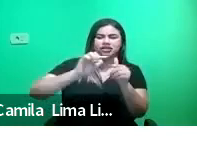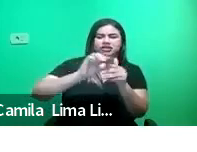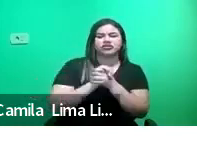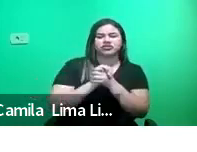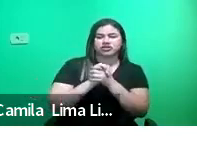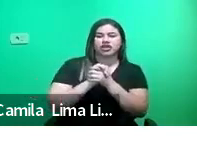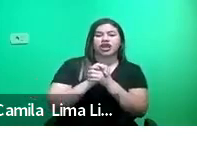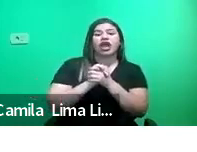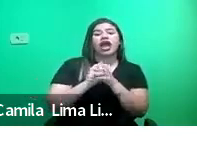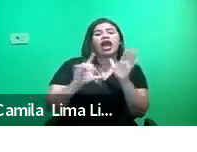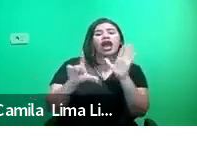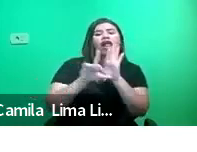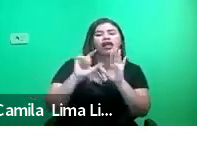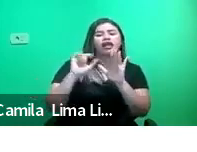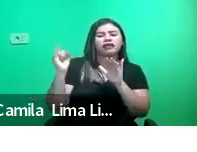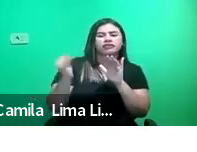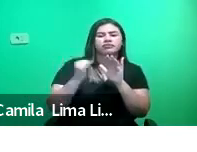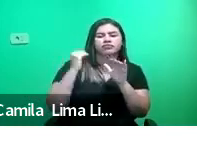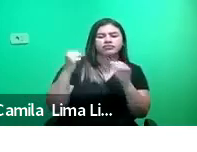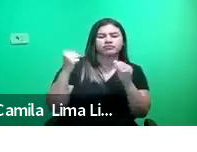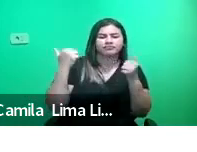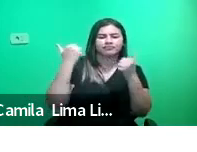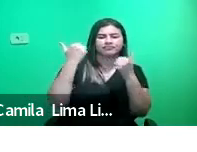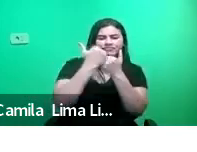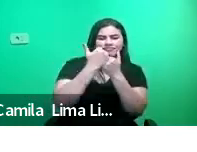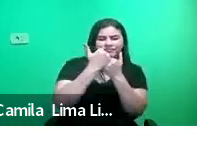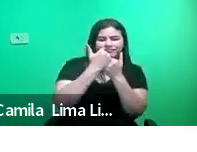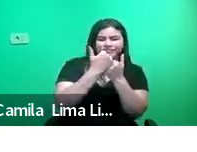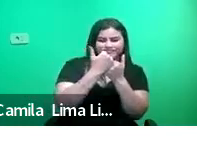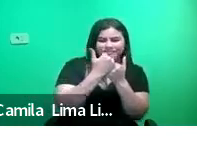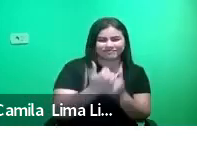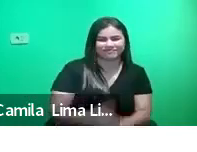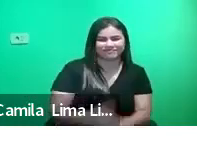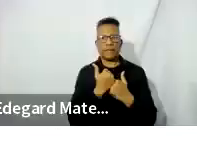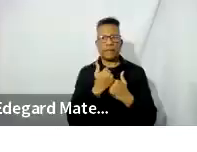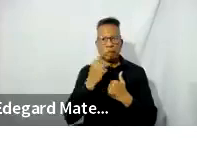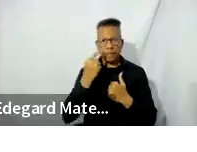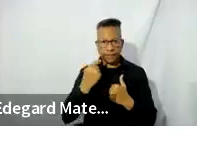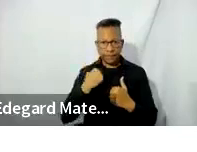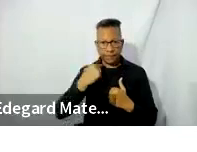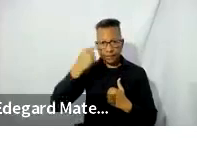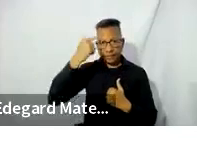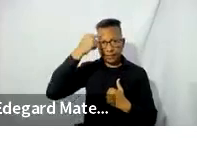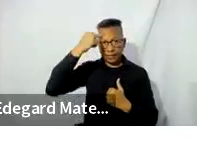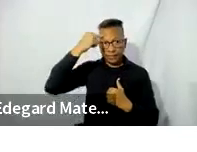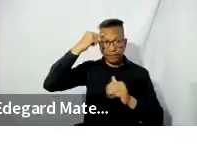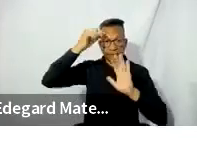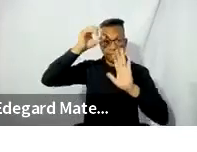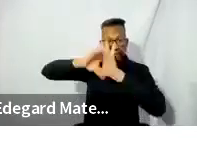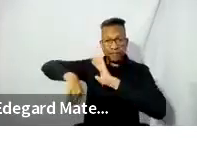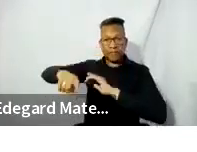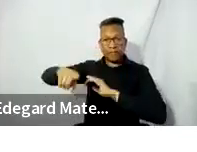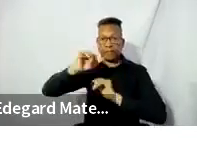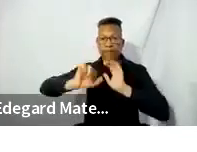fundamental law psychology. So So you can see that the relationship between Vaguotsky and ajana here is is is is quite significant for us